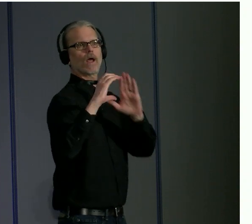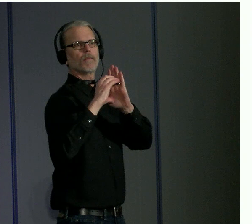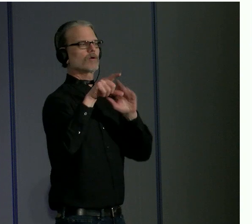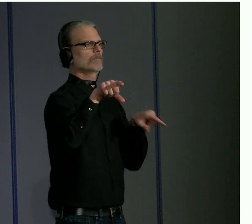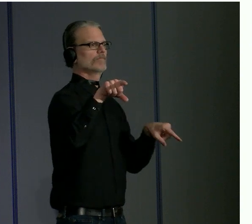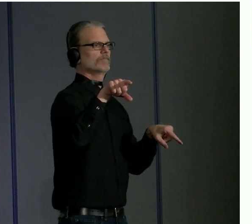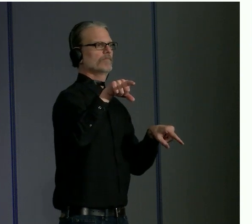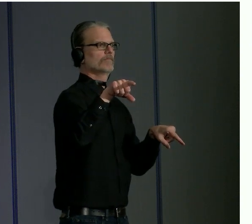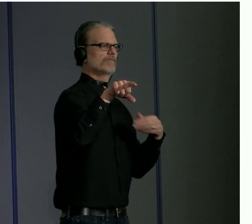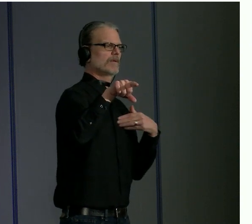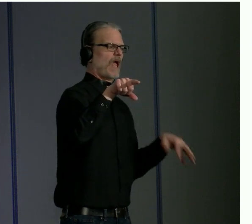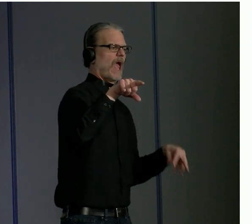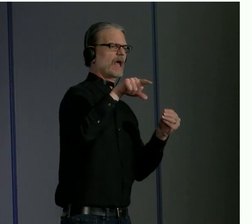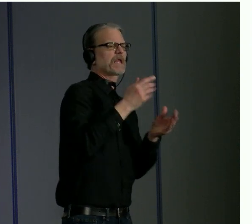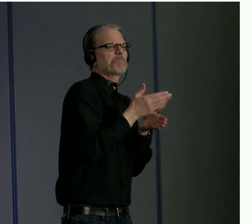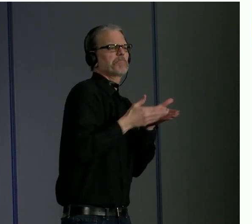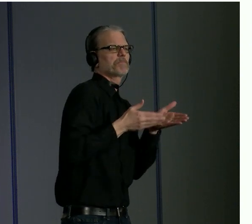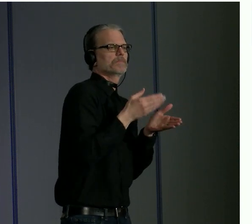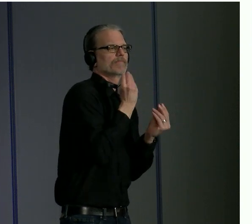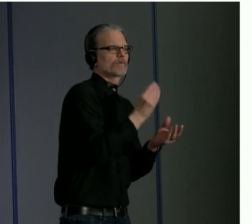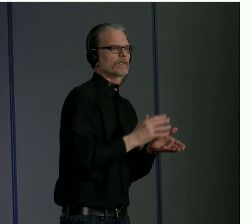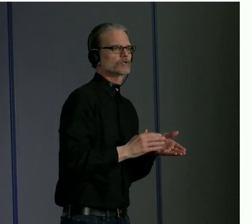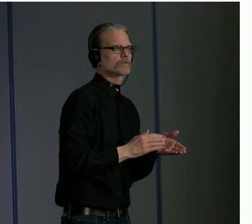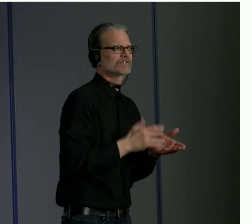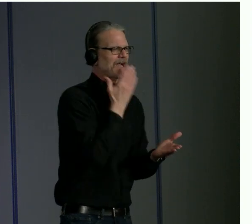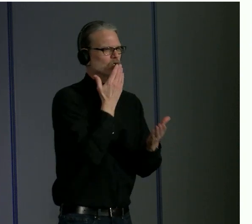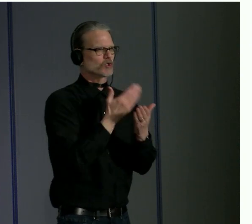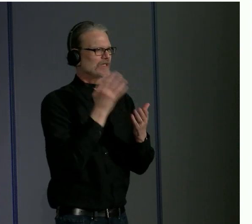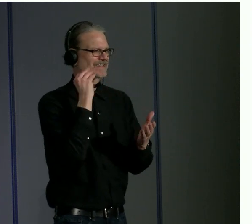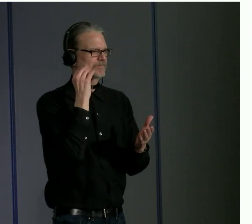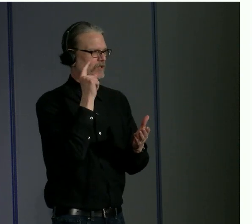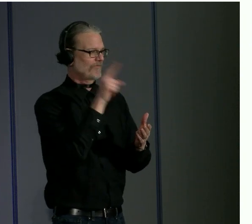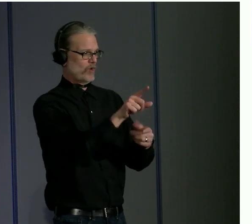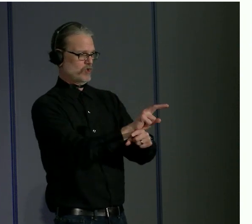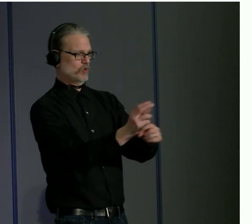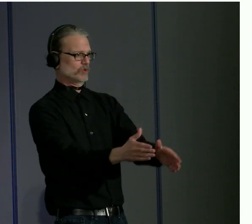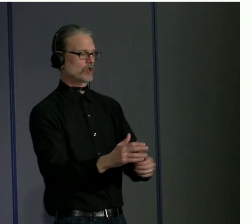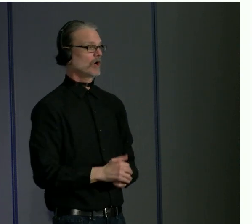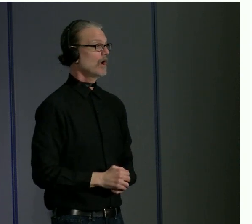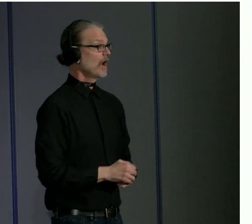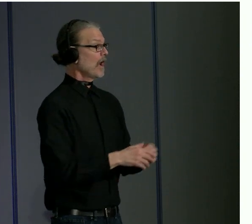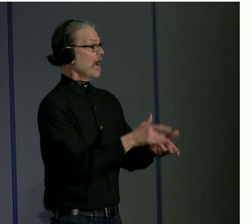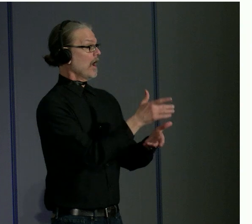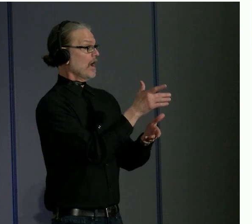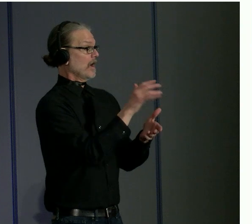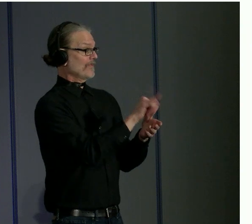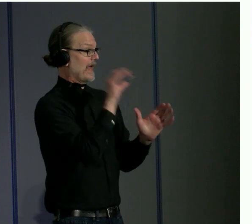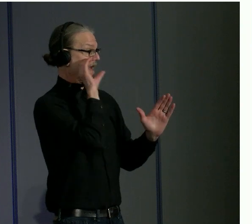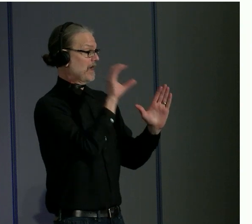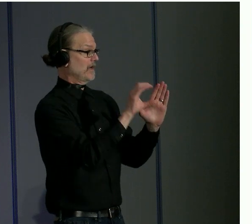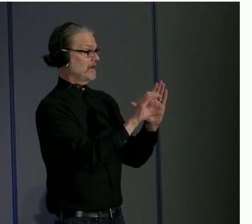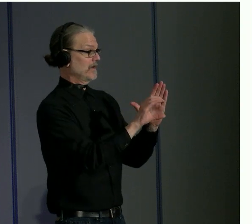really not very good user-experience to say, pie graph as described in paragraph 12. Give them something.